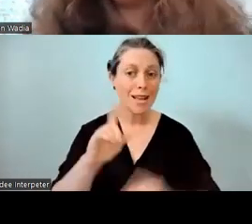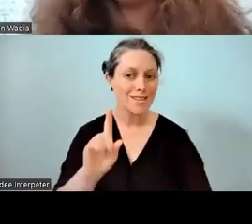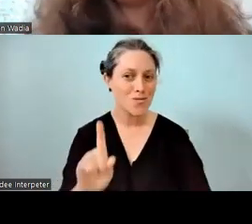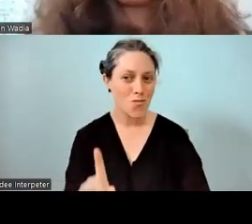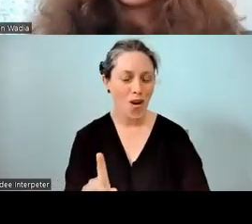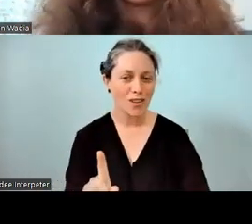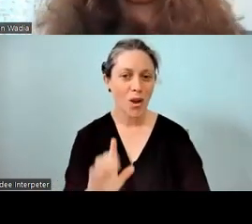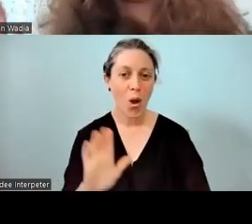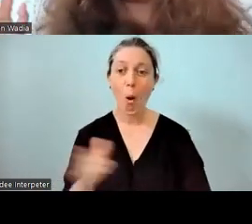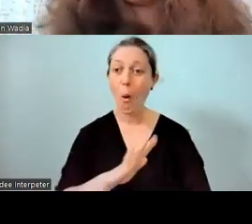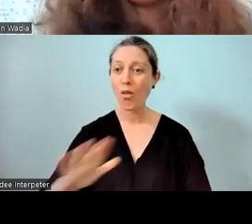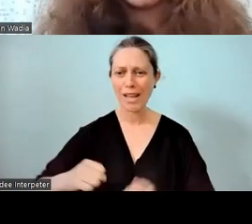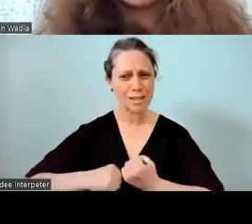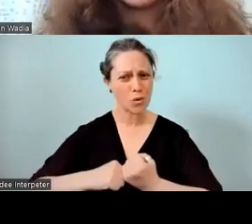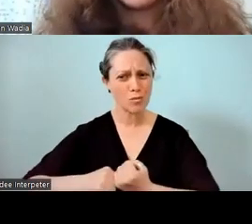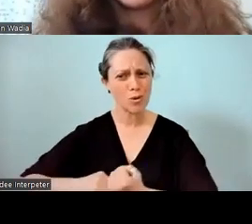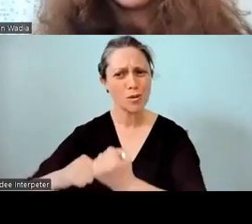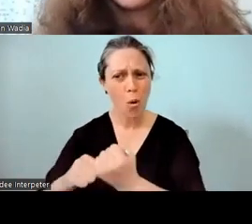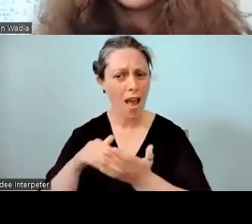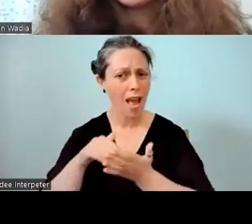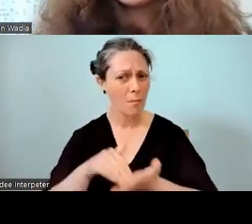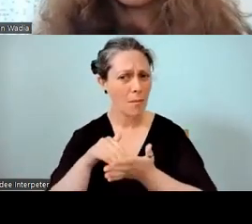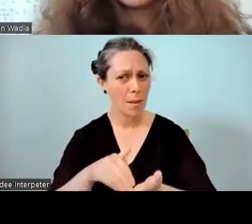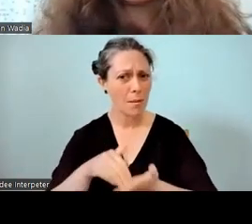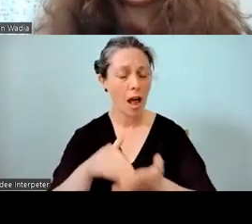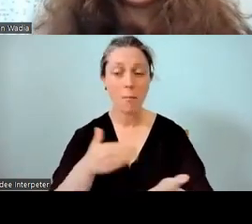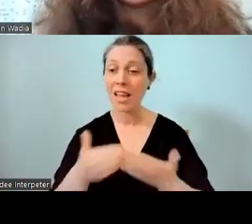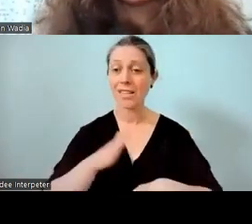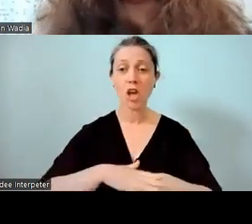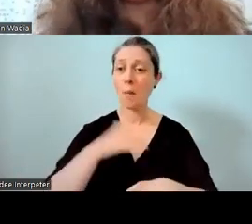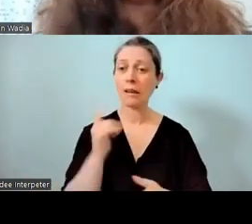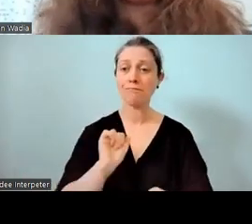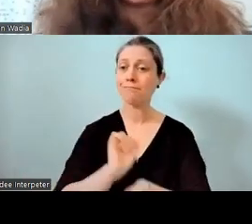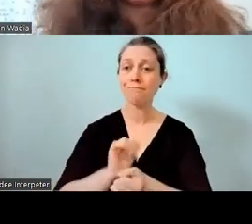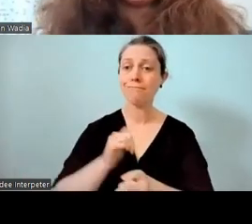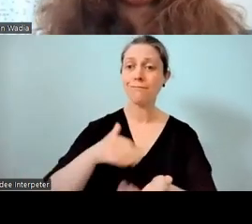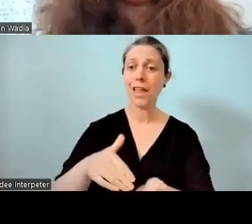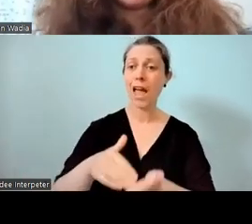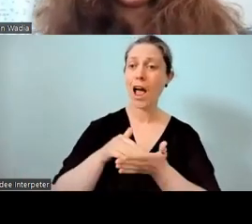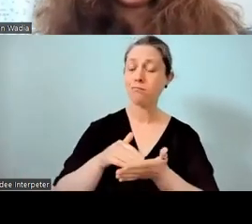all the kids supported him and they helped out when he needed some help. And so he said, "I made a lot of friends."